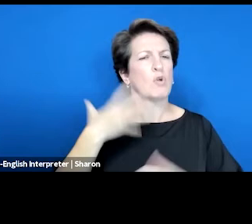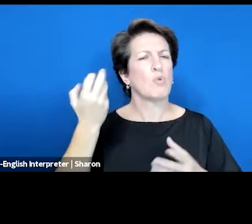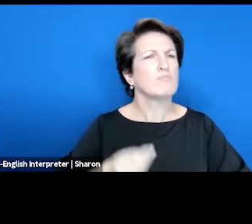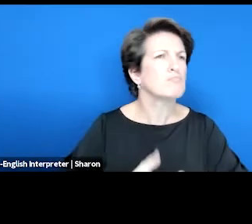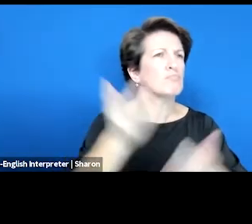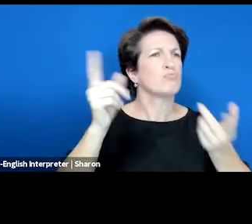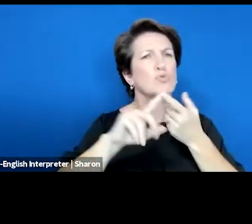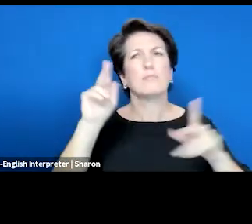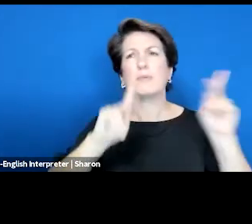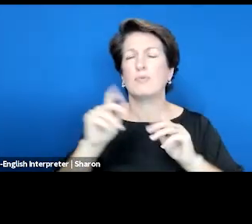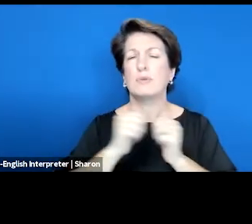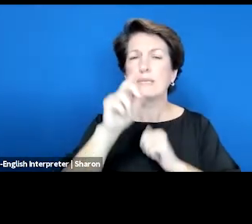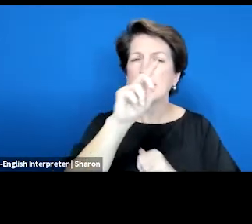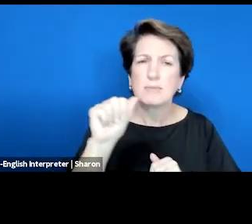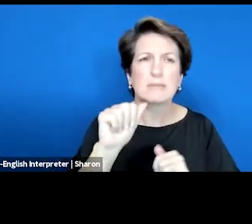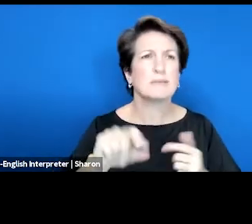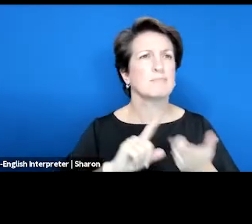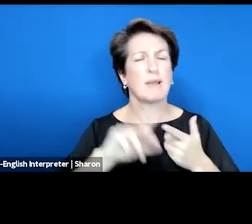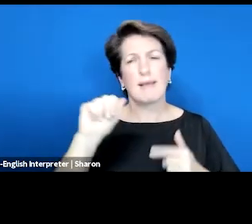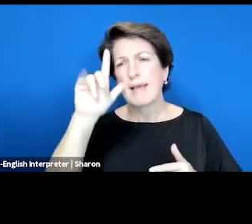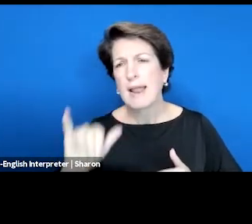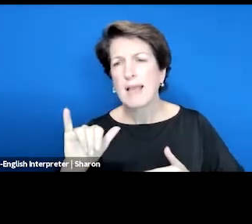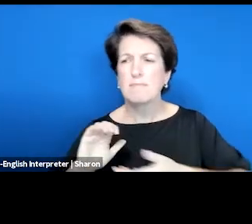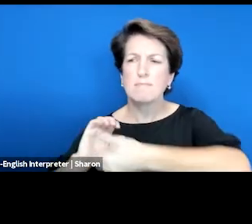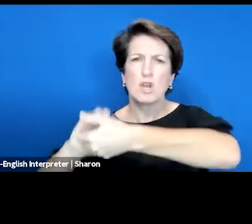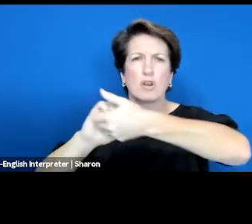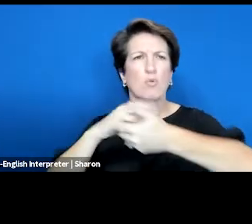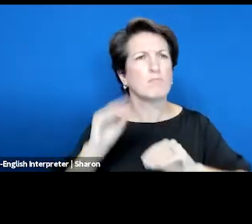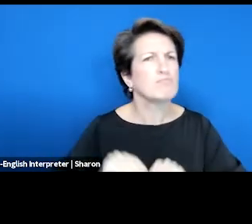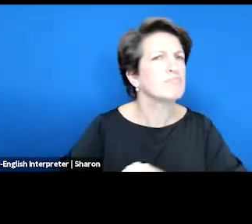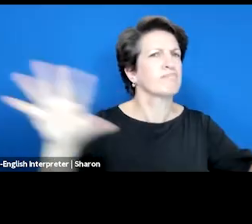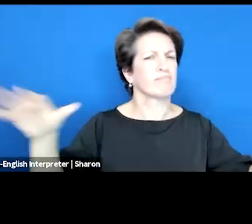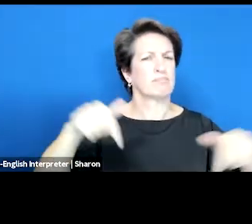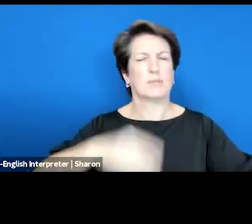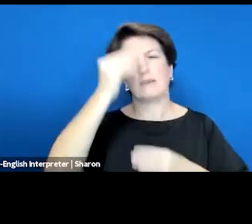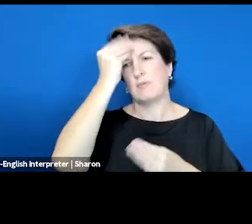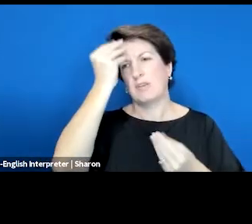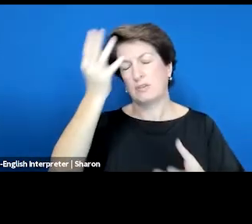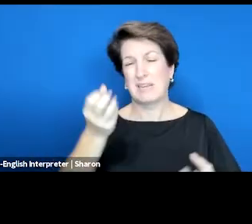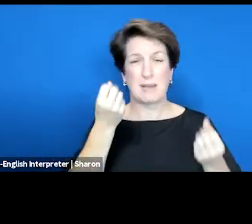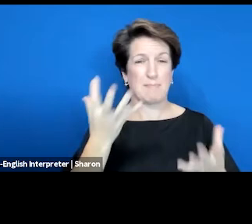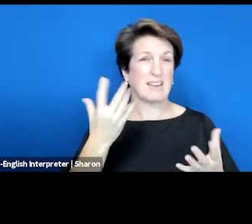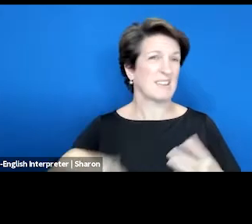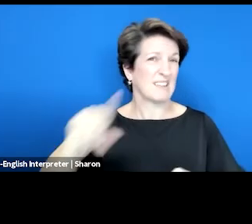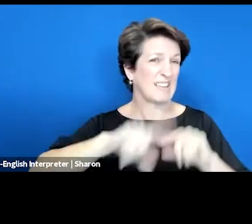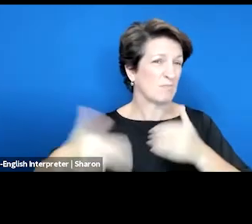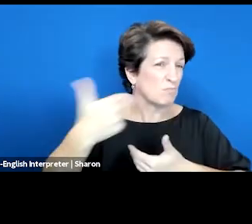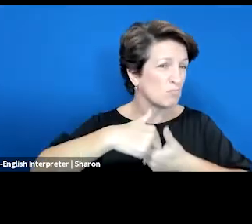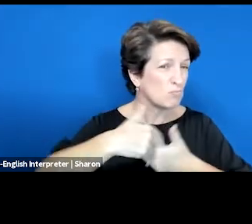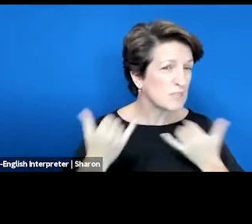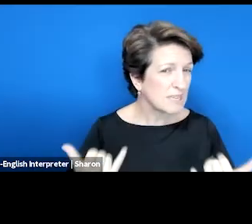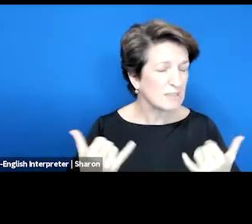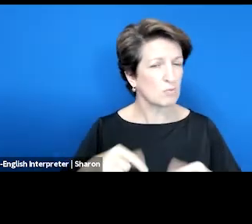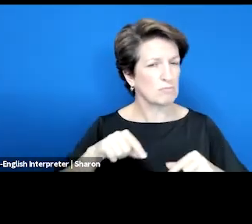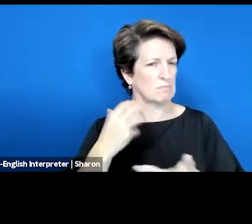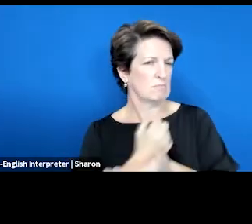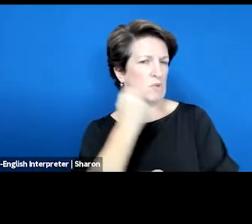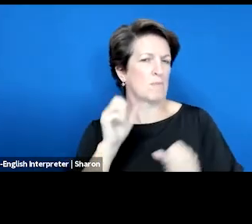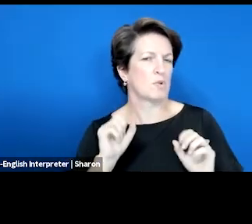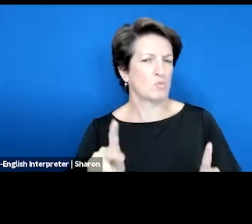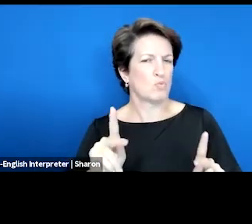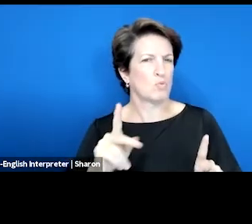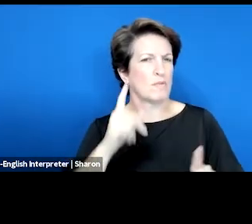Next up, we will do some brief housekeeping and guidelines before I pass it on.